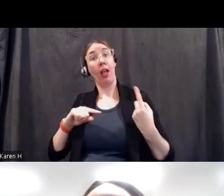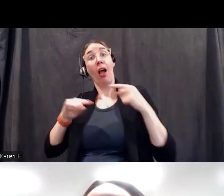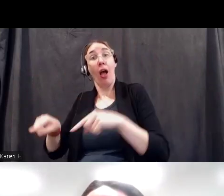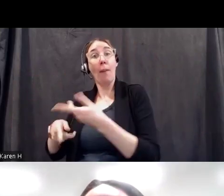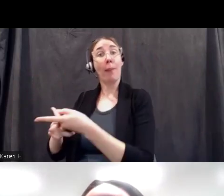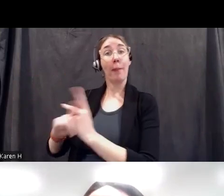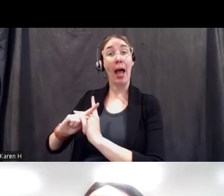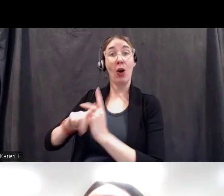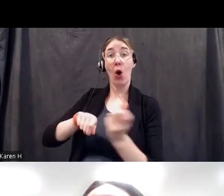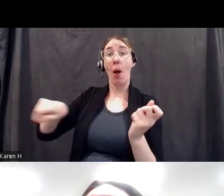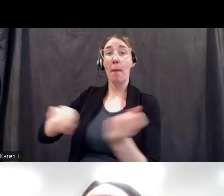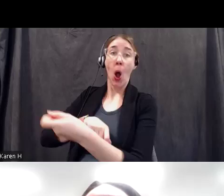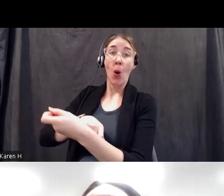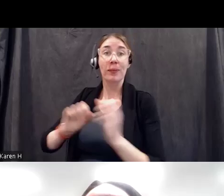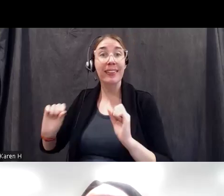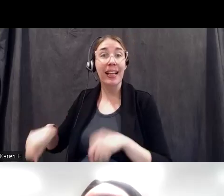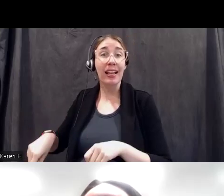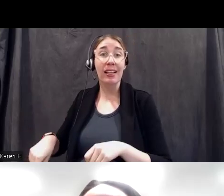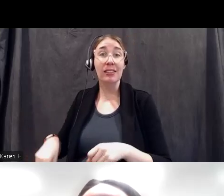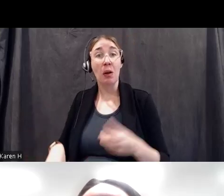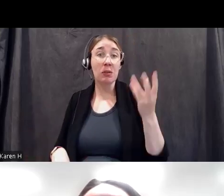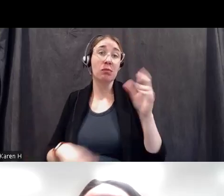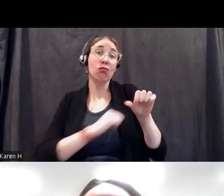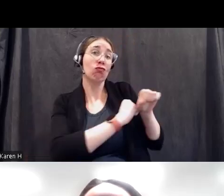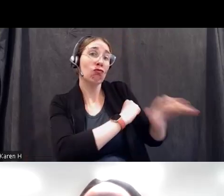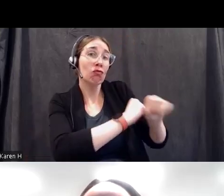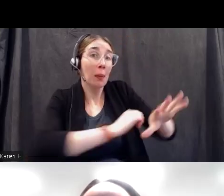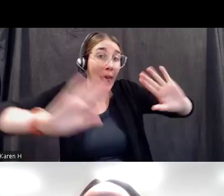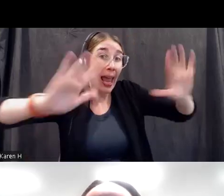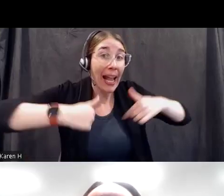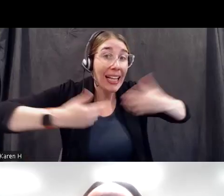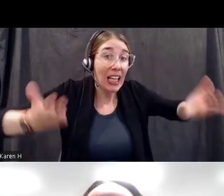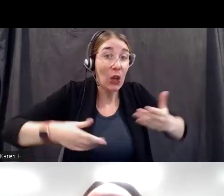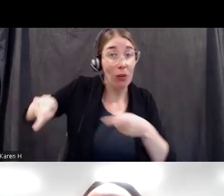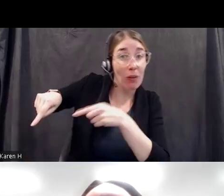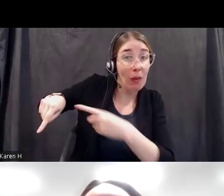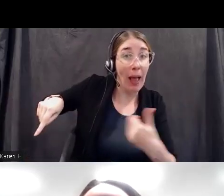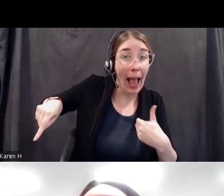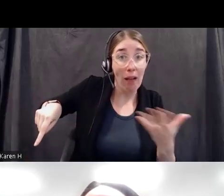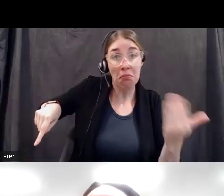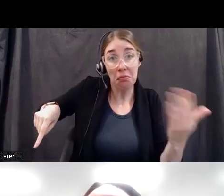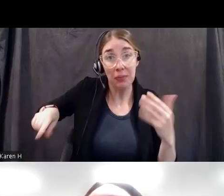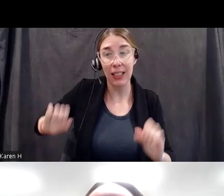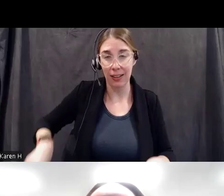we're here, we can do this if you want to. And finally, making toys more accessible.